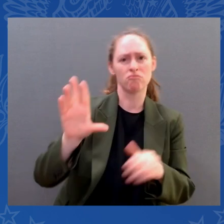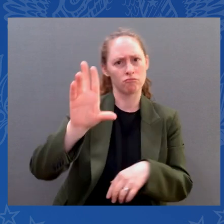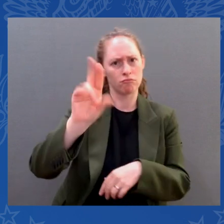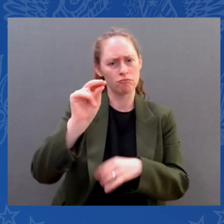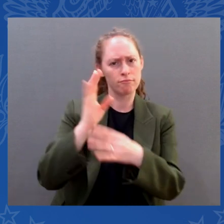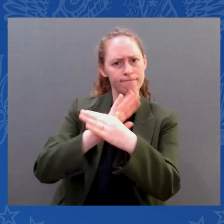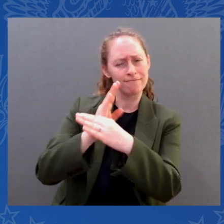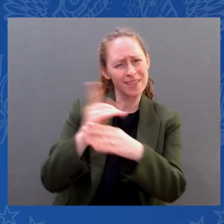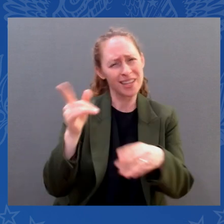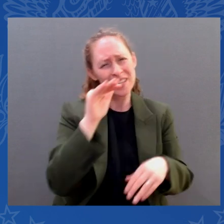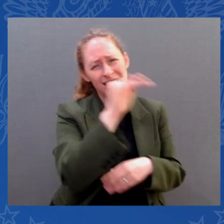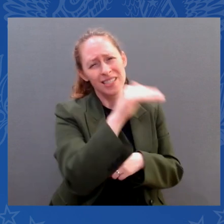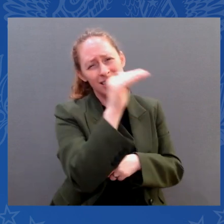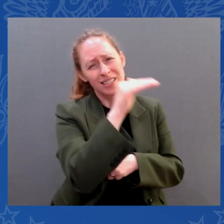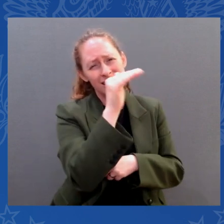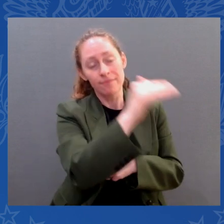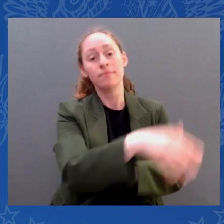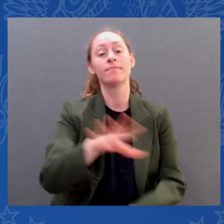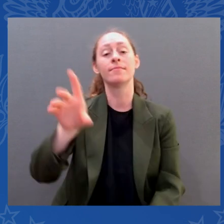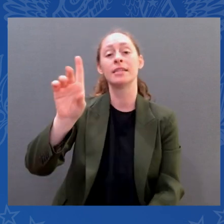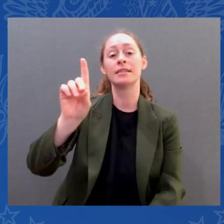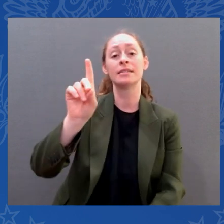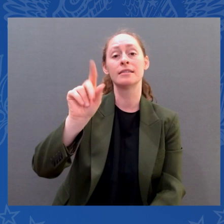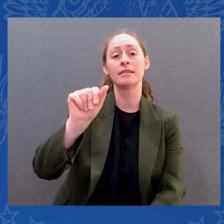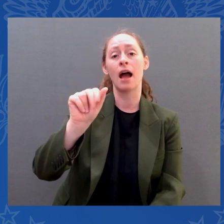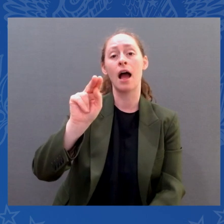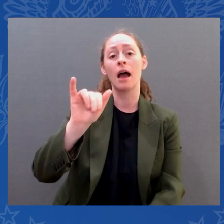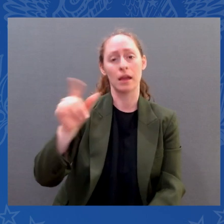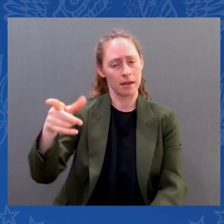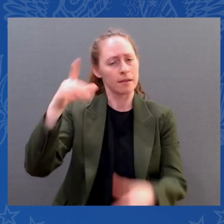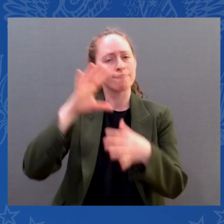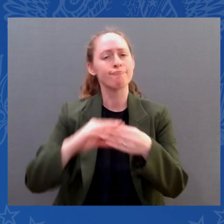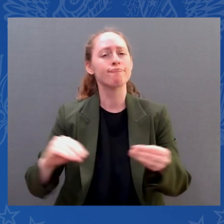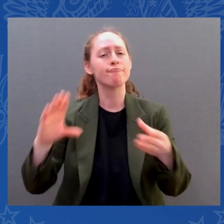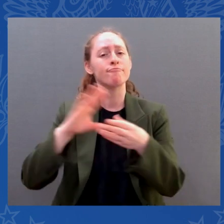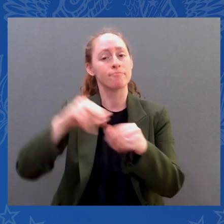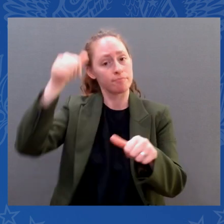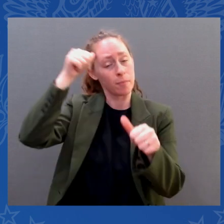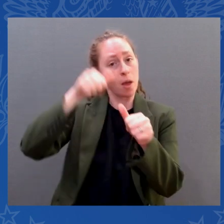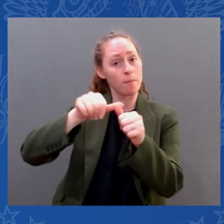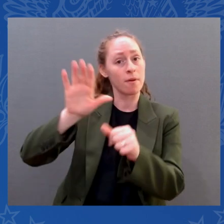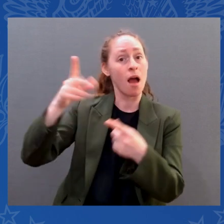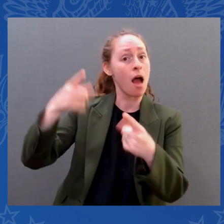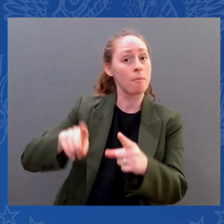And I remember Danny telling me -- I had to go back and check this today -- but I remember Danny telling me about this years ago.